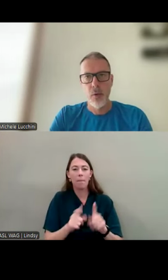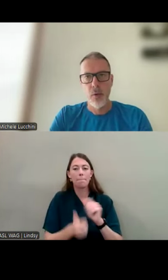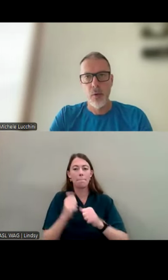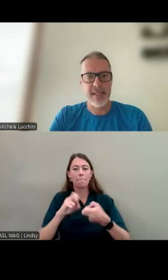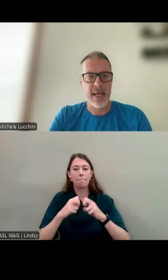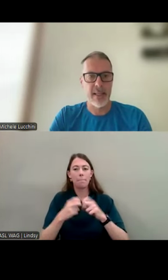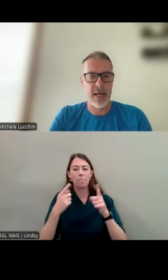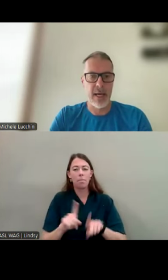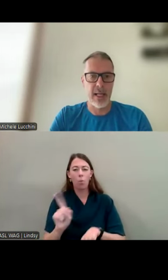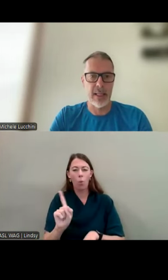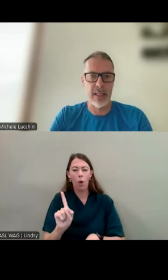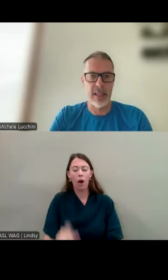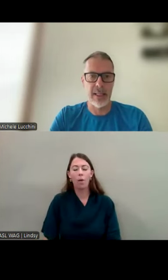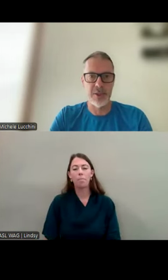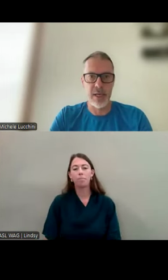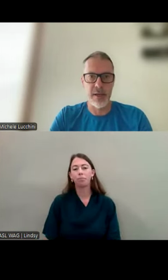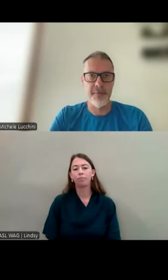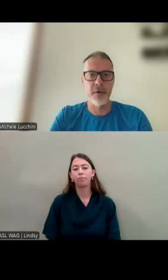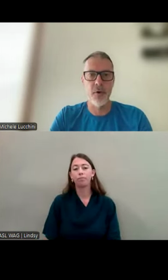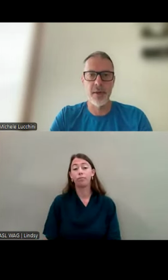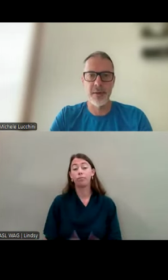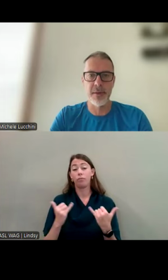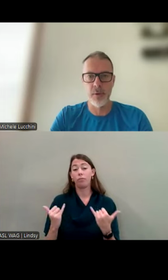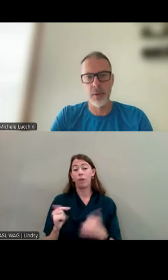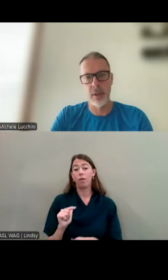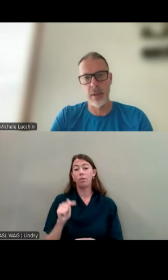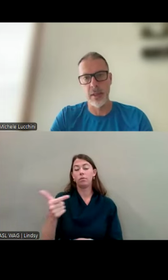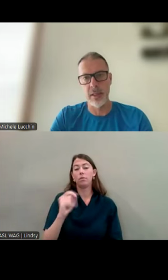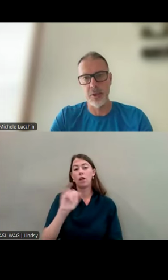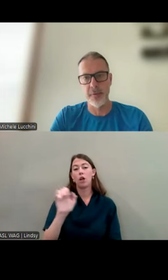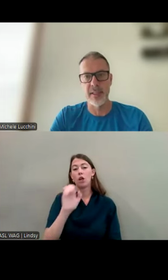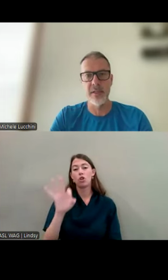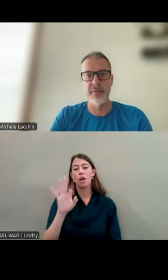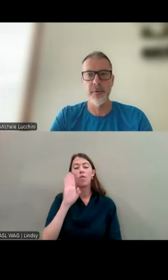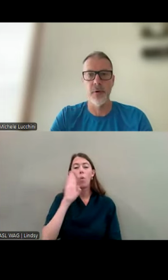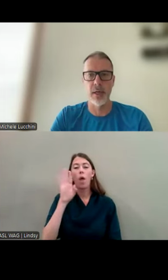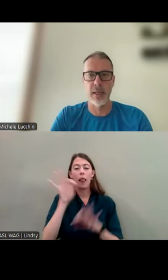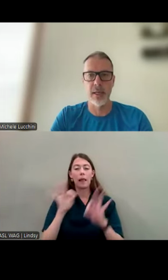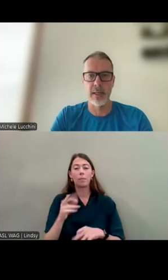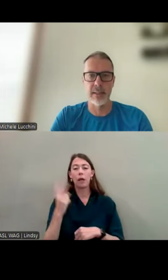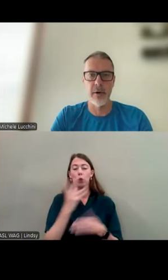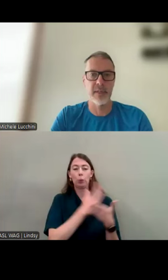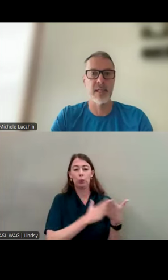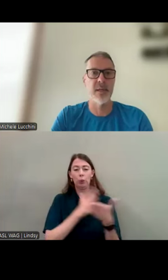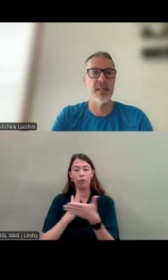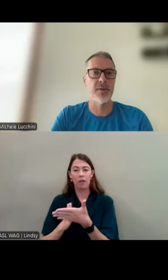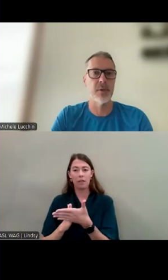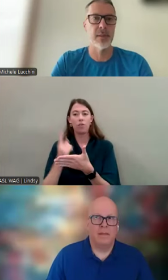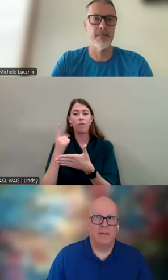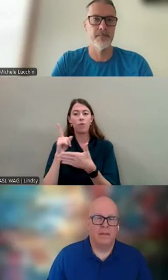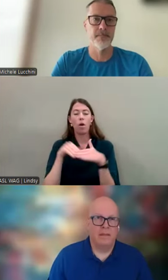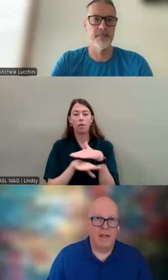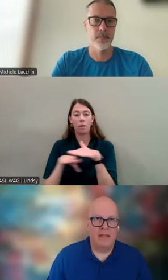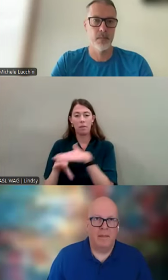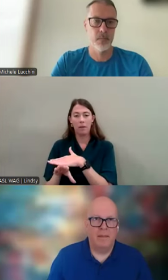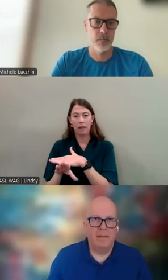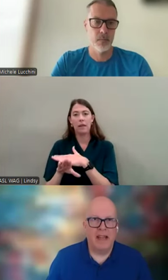With that said, I will let Jeff going through the two phases for -- of accessibility maturity.